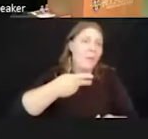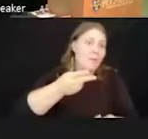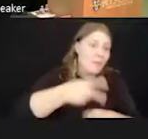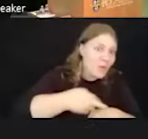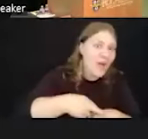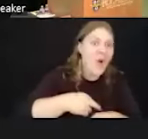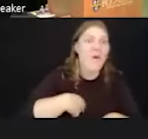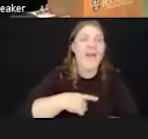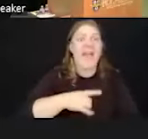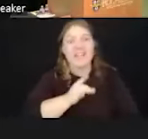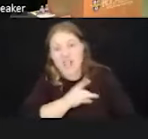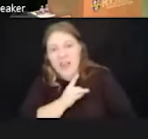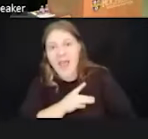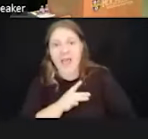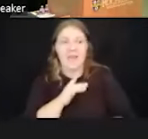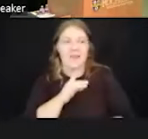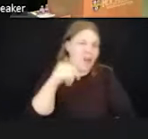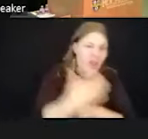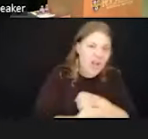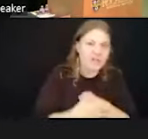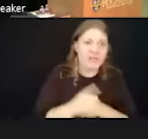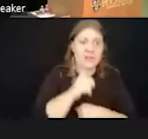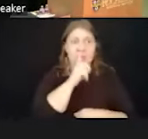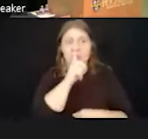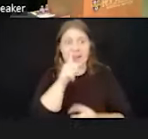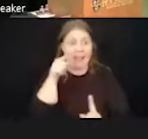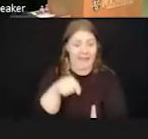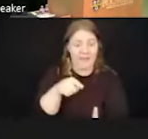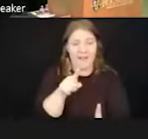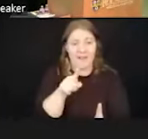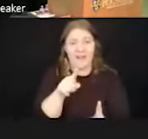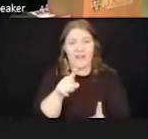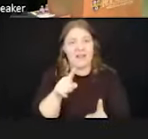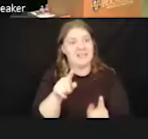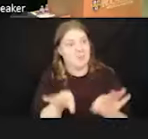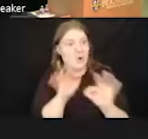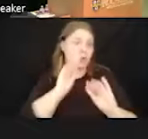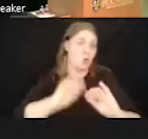know in other countries so it's really a question of clarifying for The Interpreter and using the